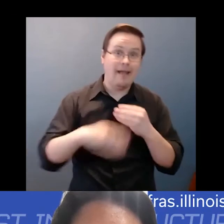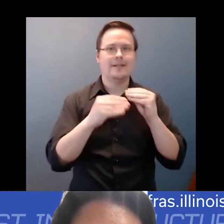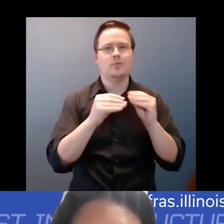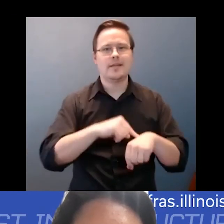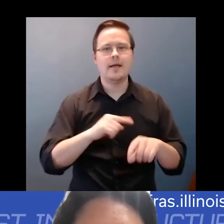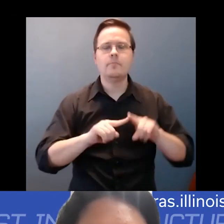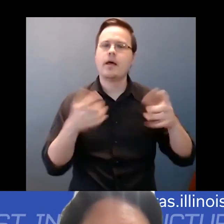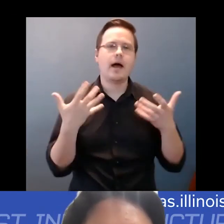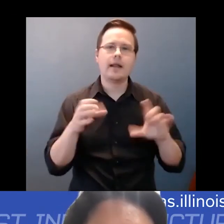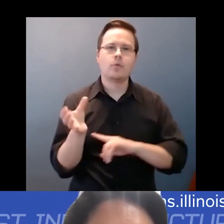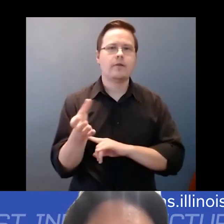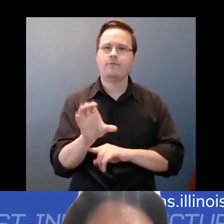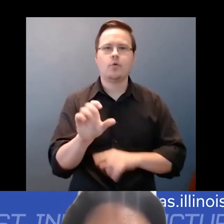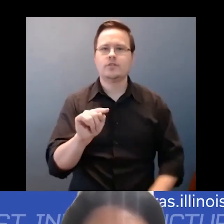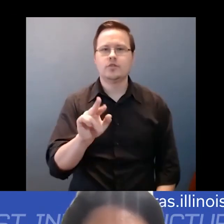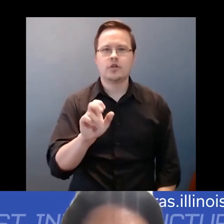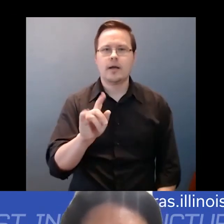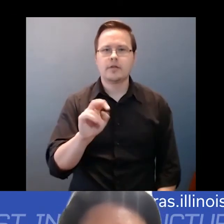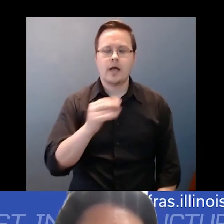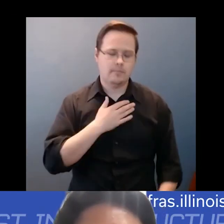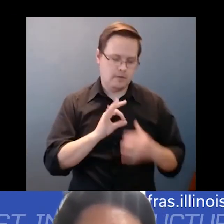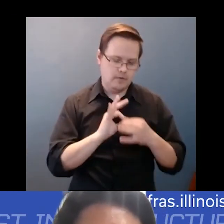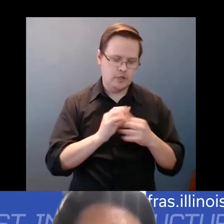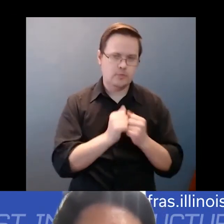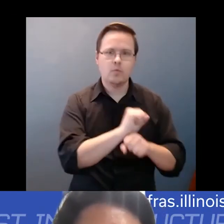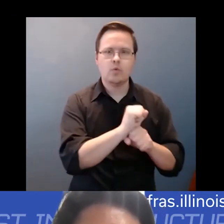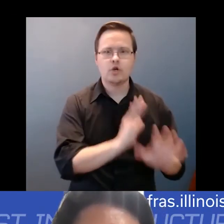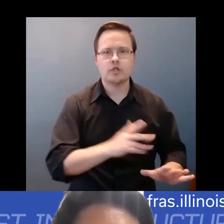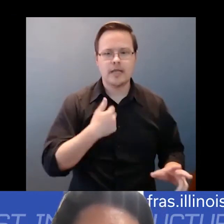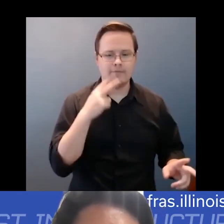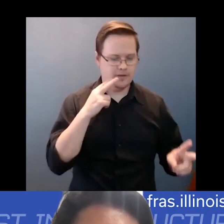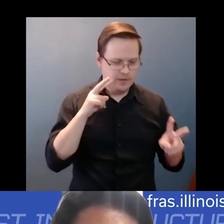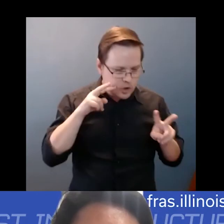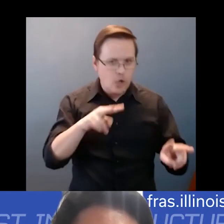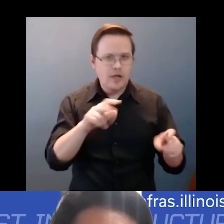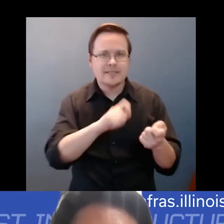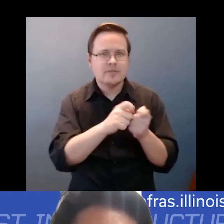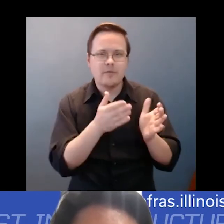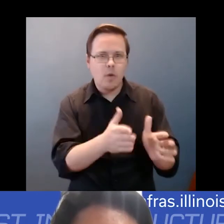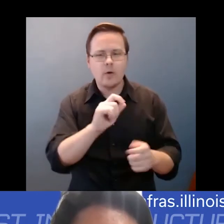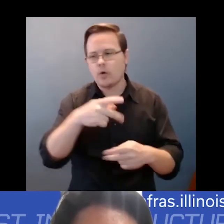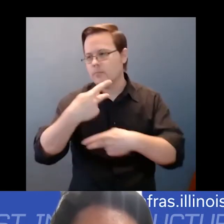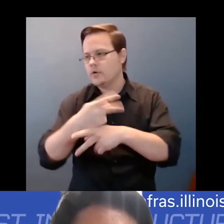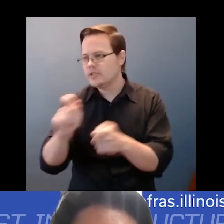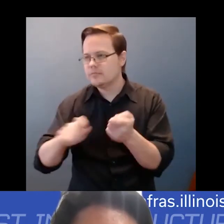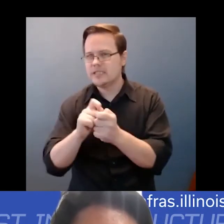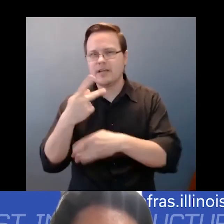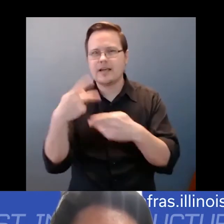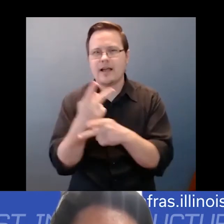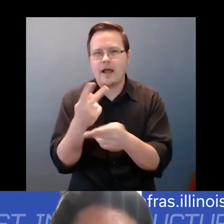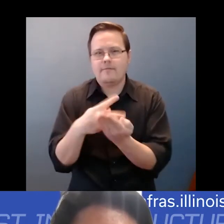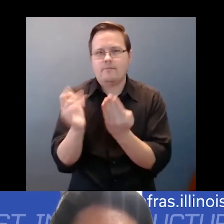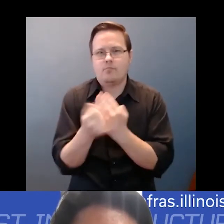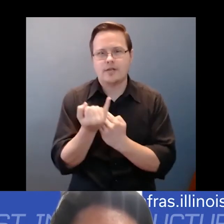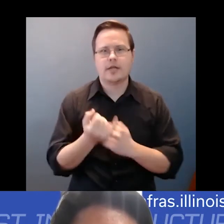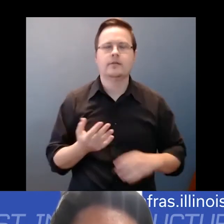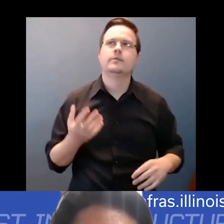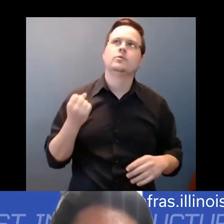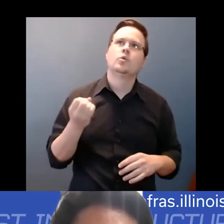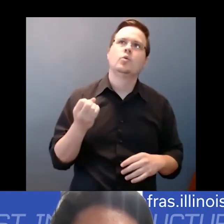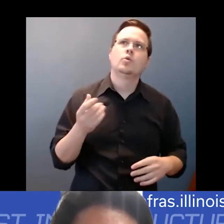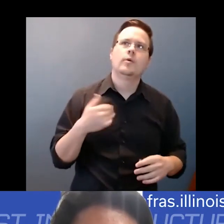It's going to take more time but like I didn't want to force Chaka Khan, and my relationships to workers to have to look a certain way or to produce certain kinds of legible projects so i.